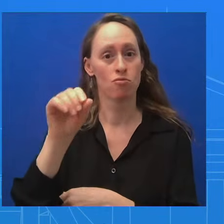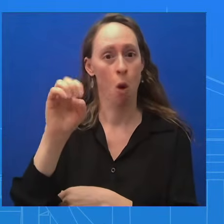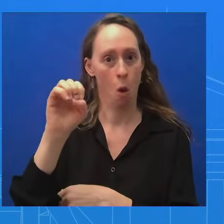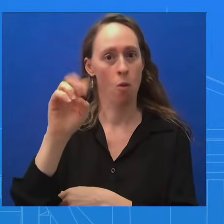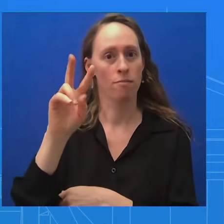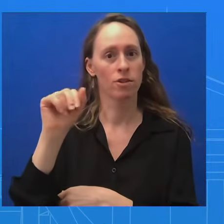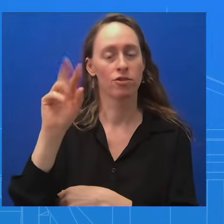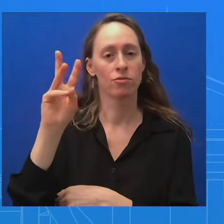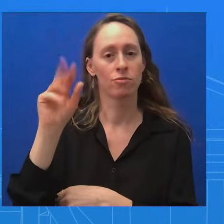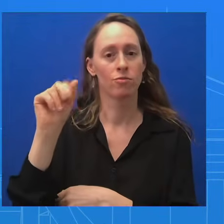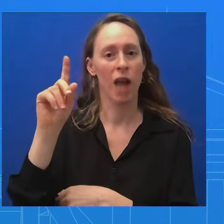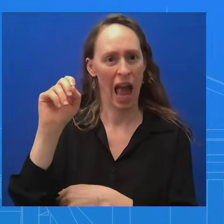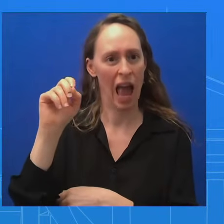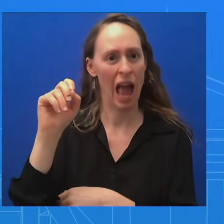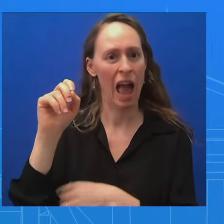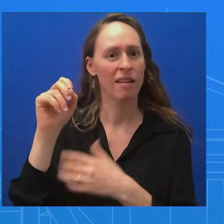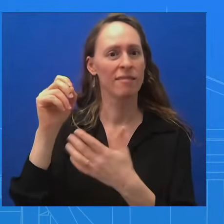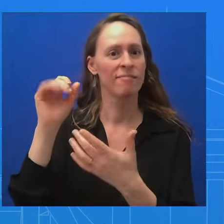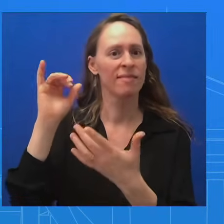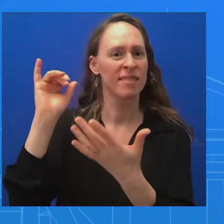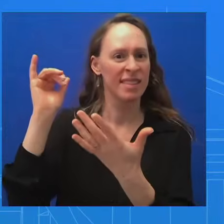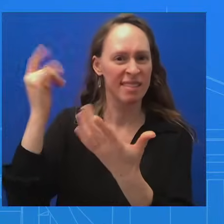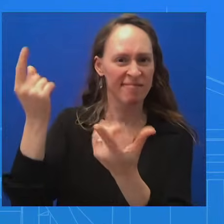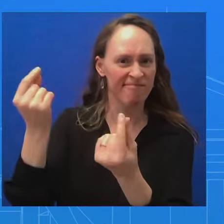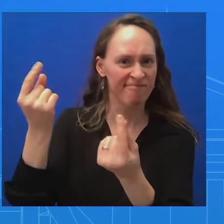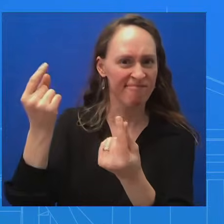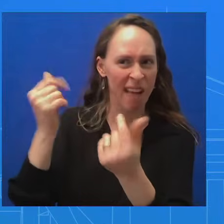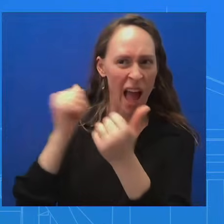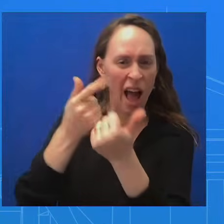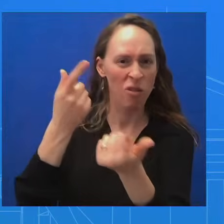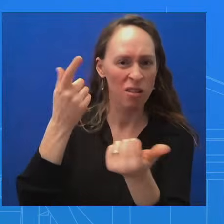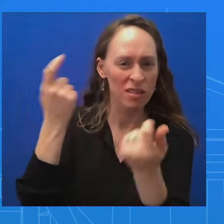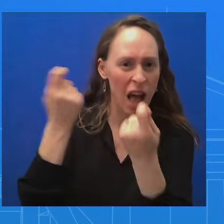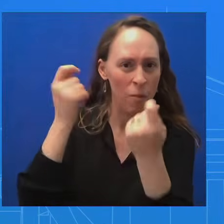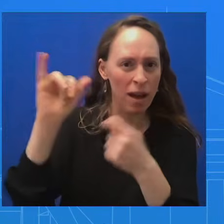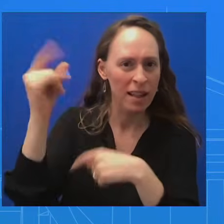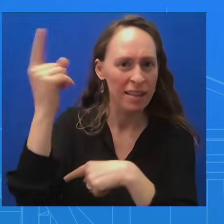of the four principles here -- the President, the Vice President, the First Lady, and the Second Gentleman --